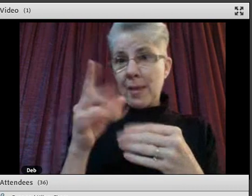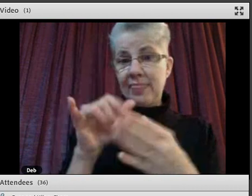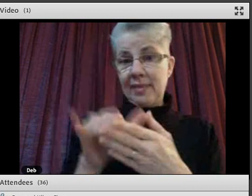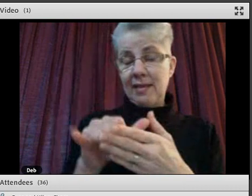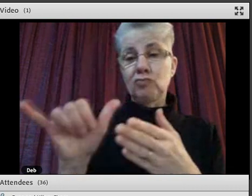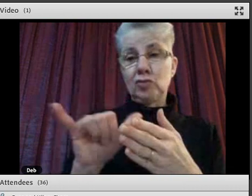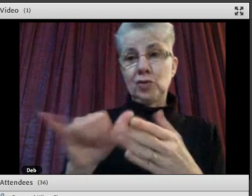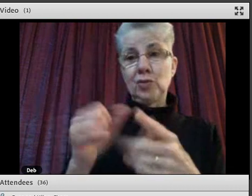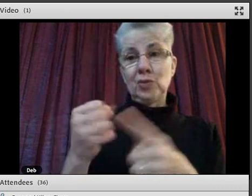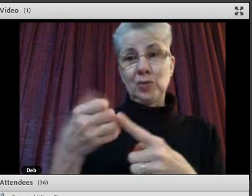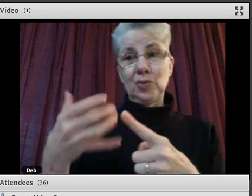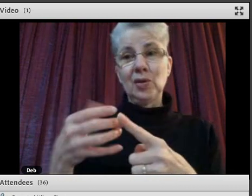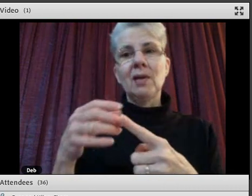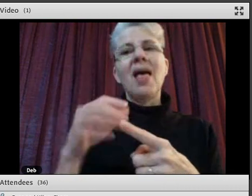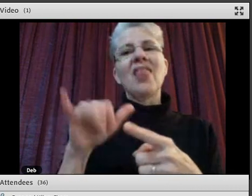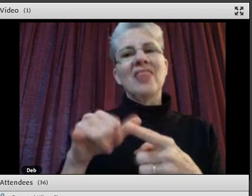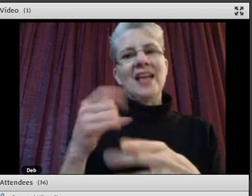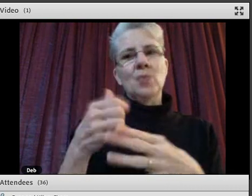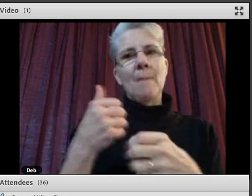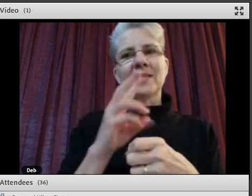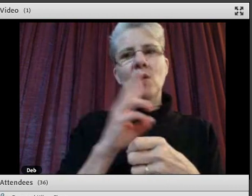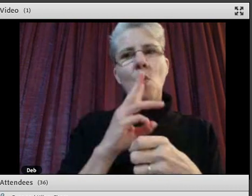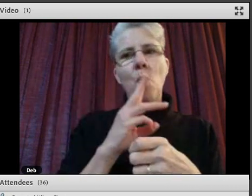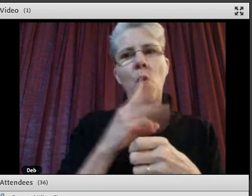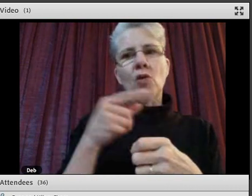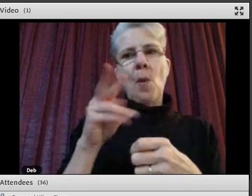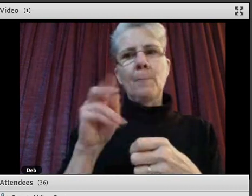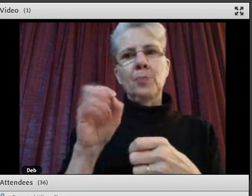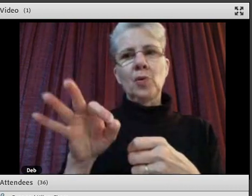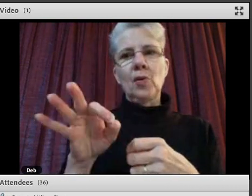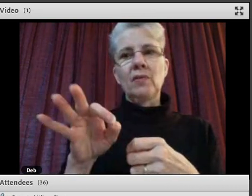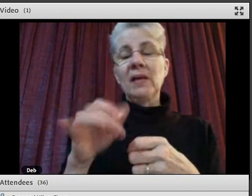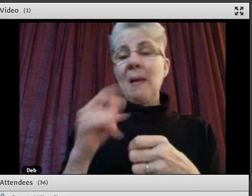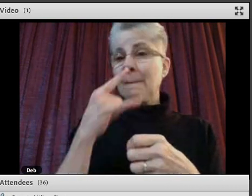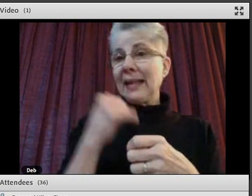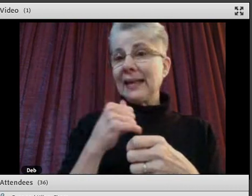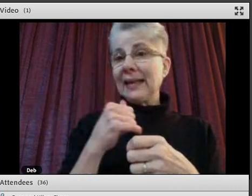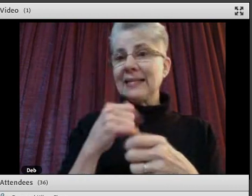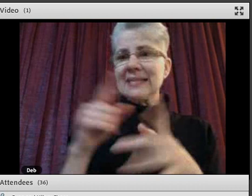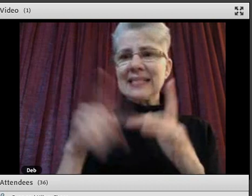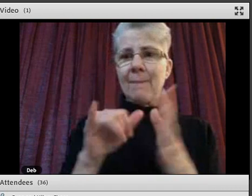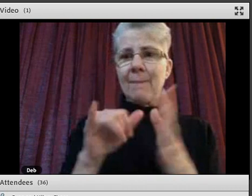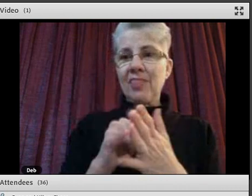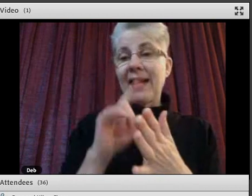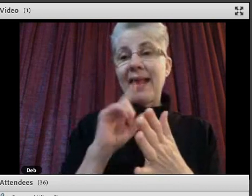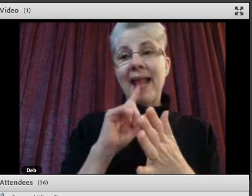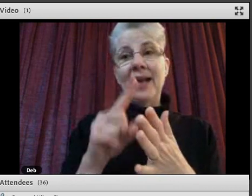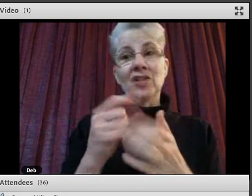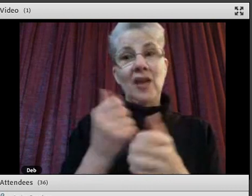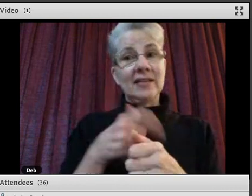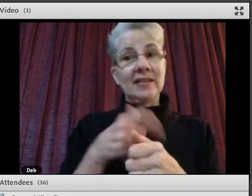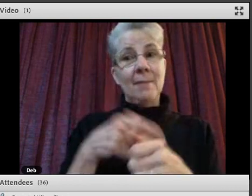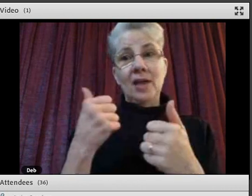A quick note about that -- That's what waterproofs it. I had a lot of kids skip that step the first time I tried this.